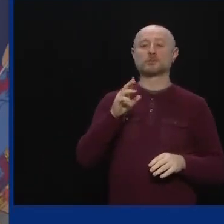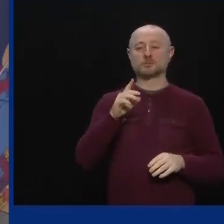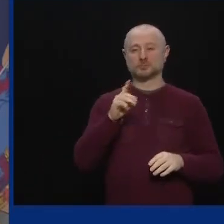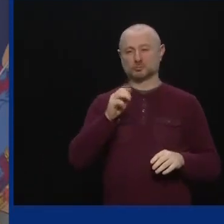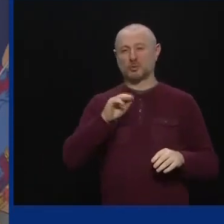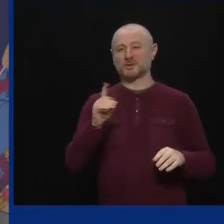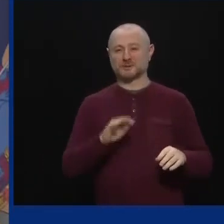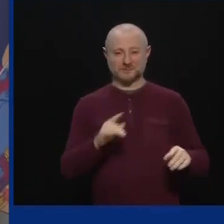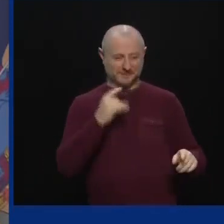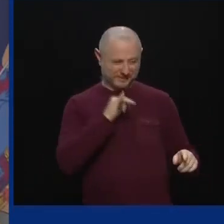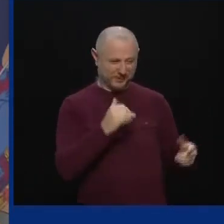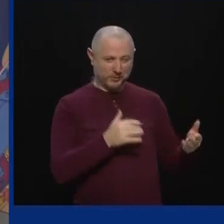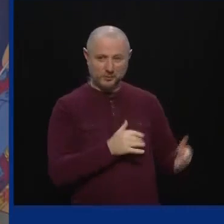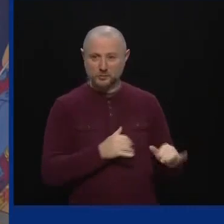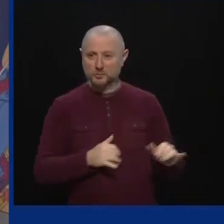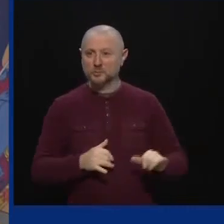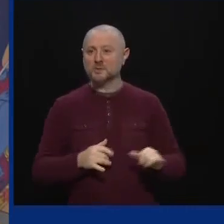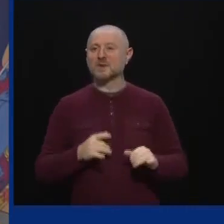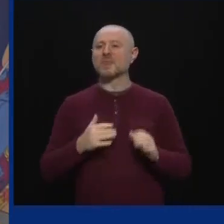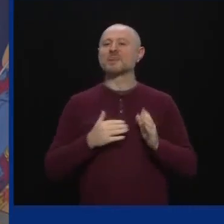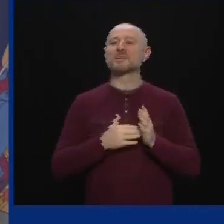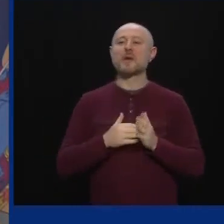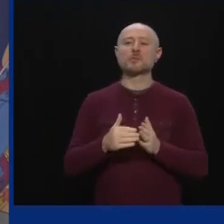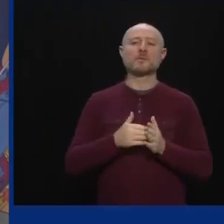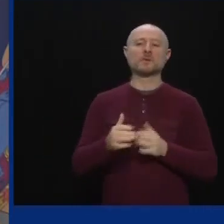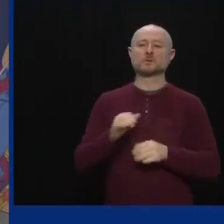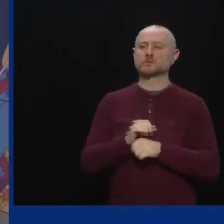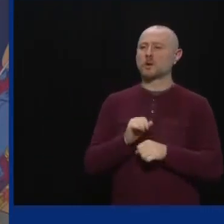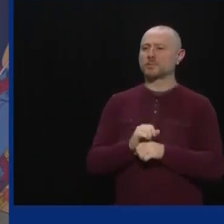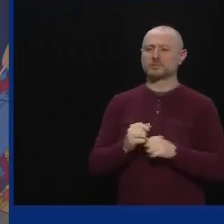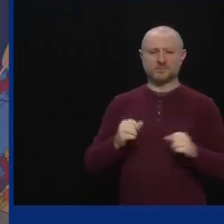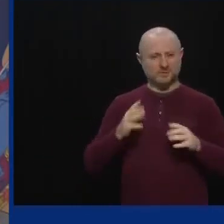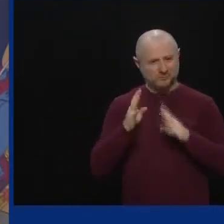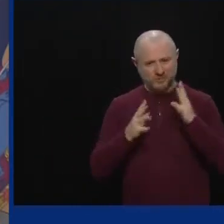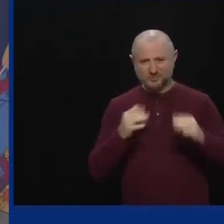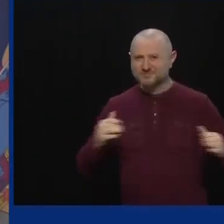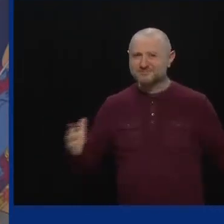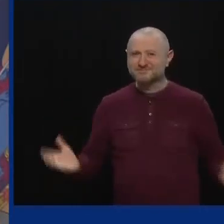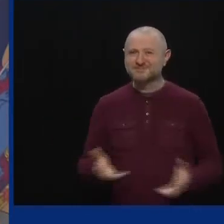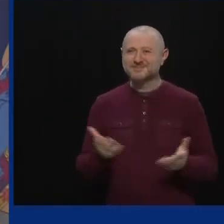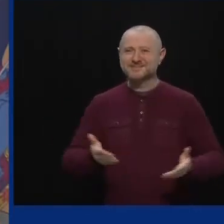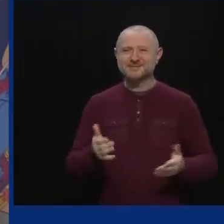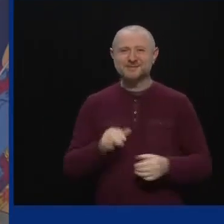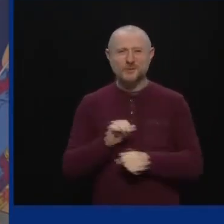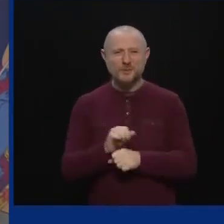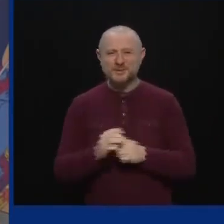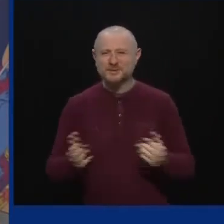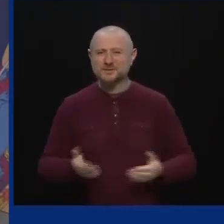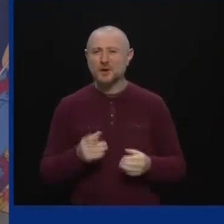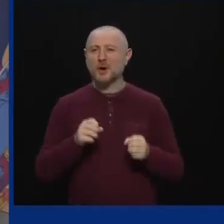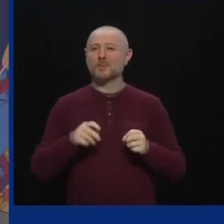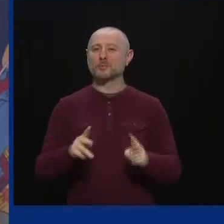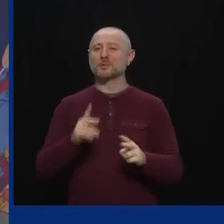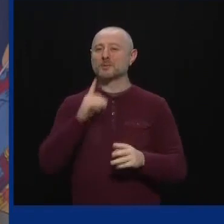TOGETHER AS WELL AS THE BIG ANNOUNCEMENT AT THE PORT OF ALBANY TO TALK ABOUT THOUSANDS